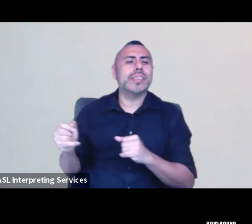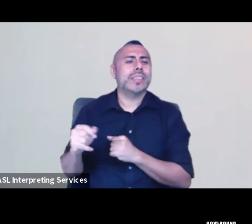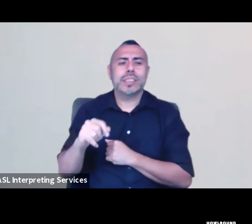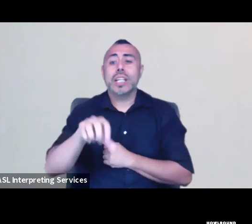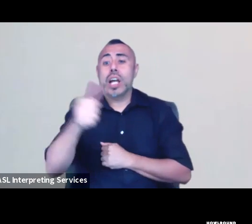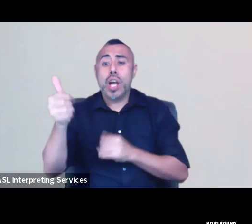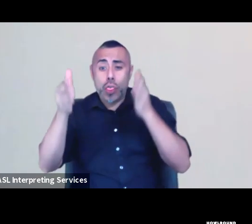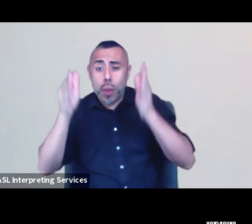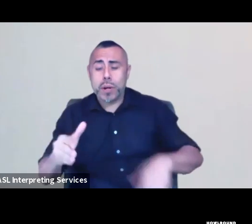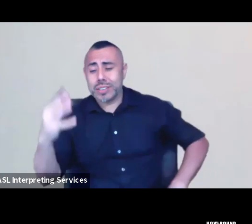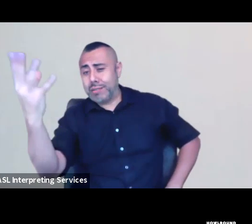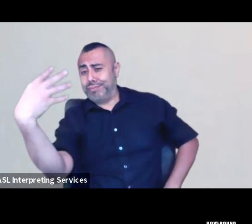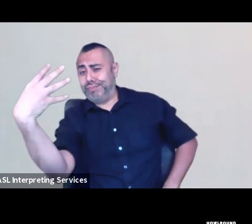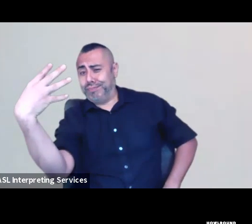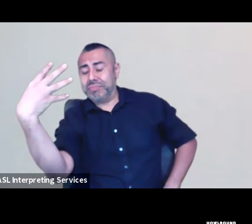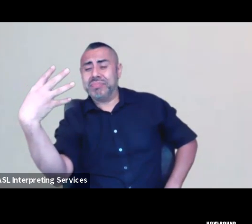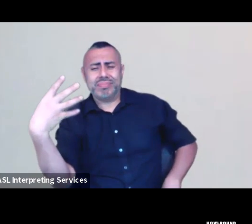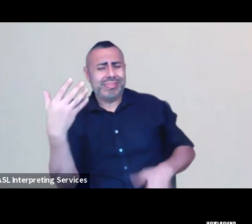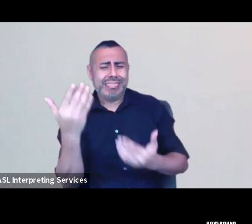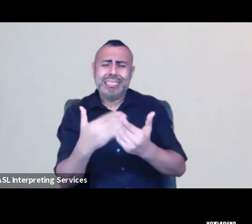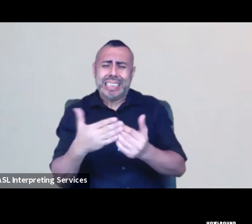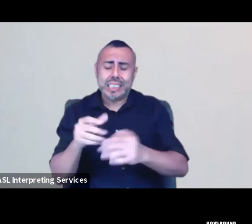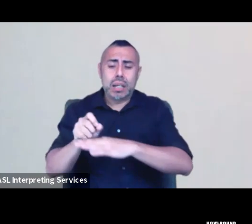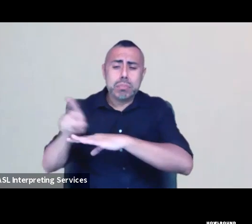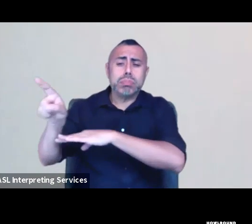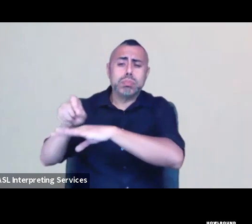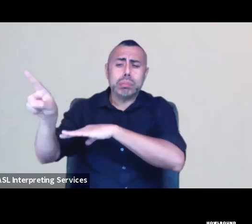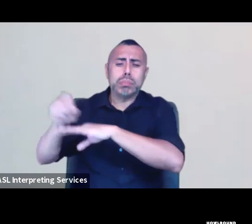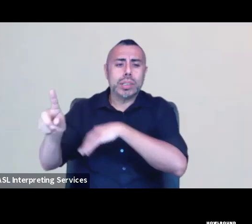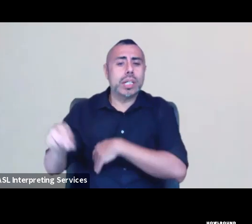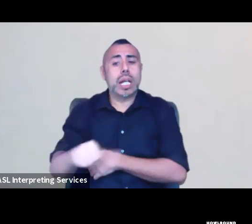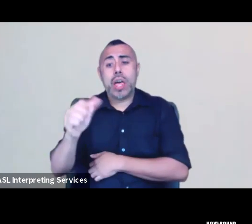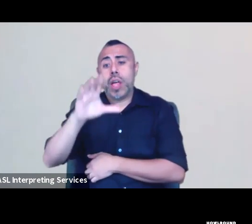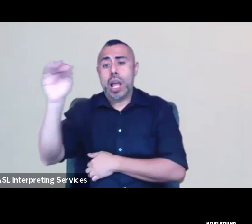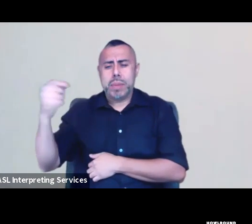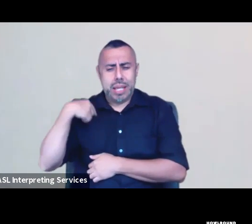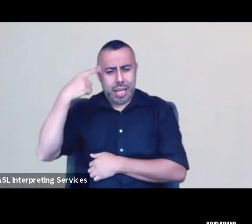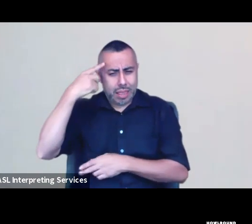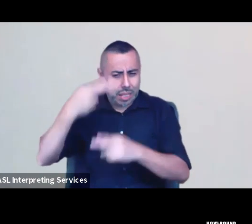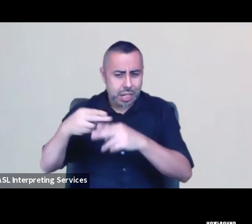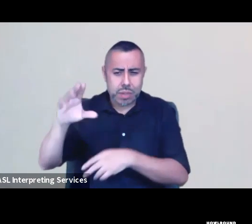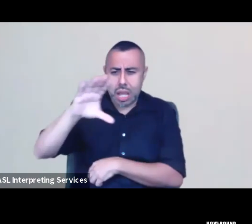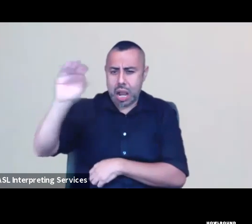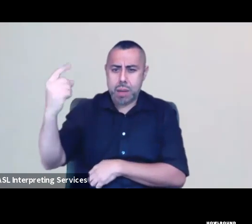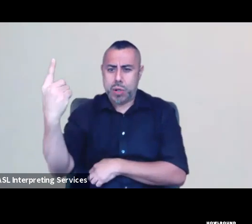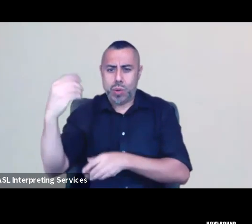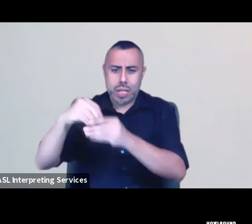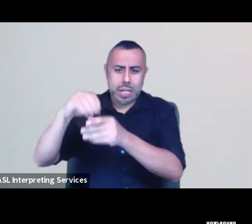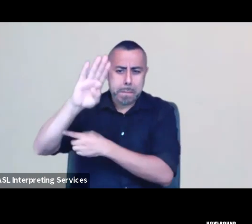Another company, I think it was Company One in Boston, they actually did something pretty cool that was like black and white, it had a couple of different shots